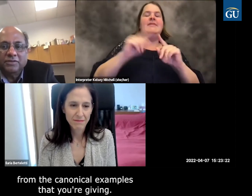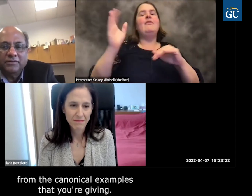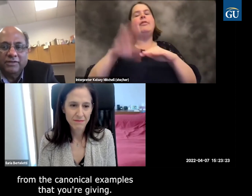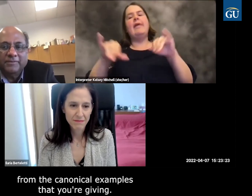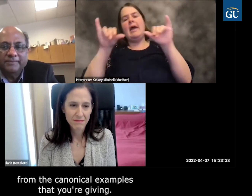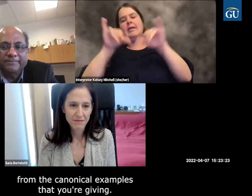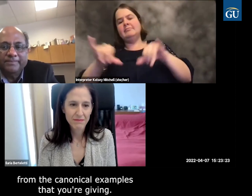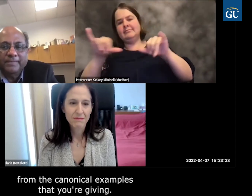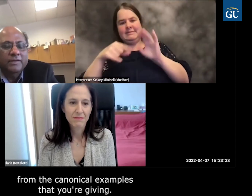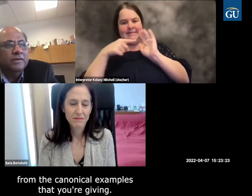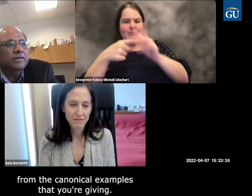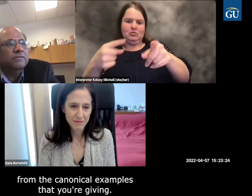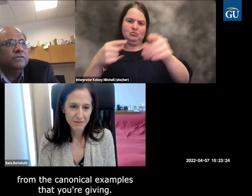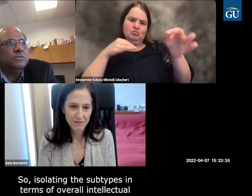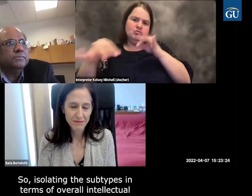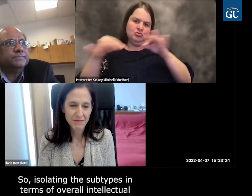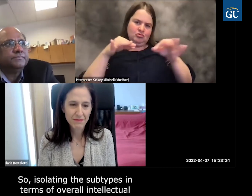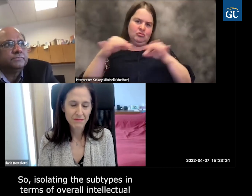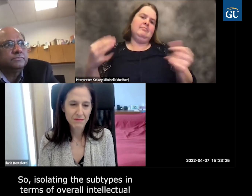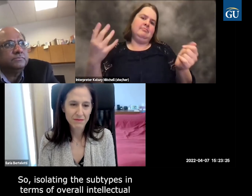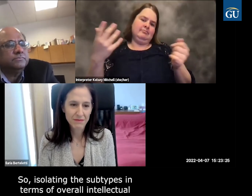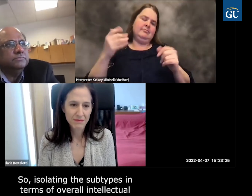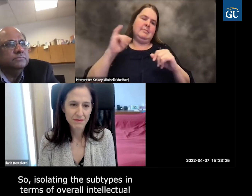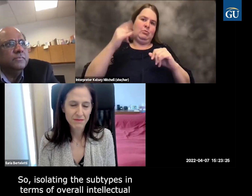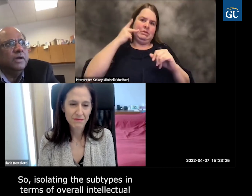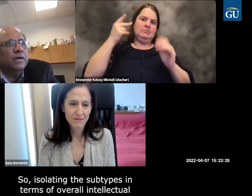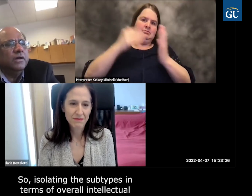giving so